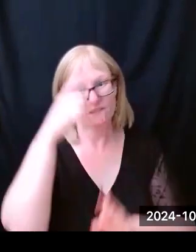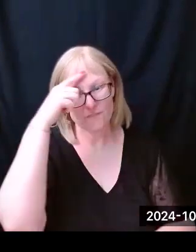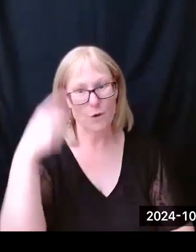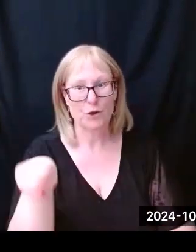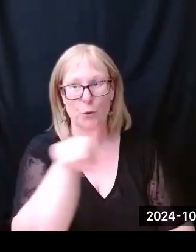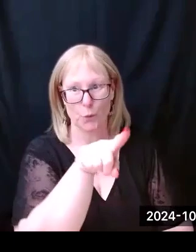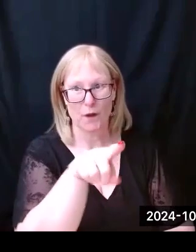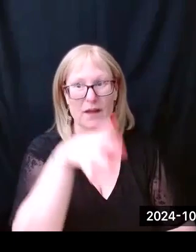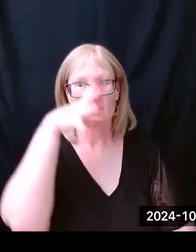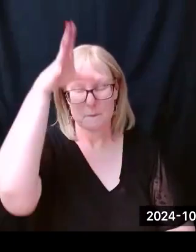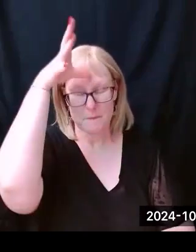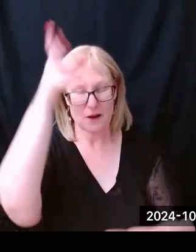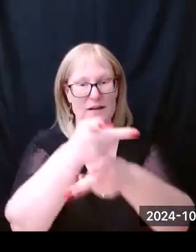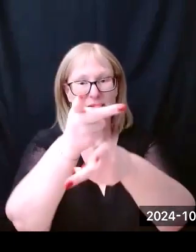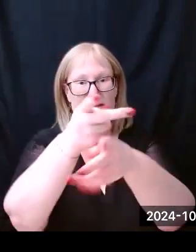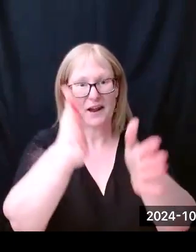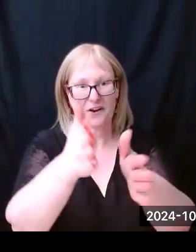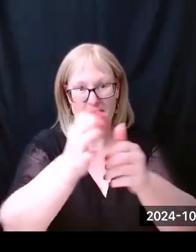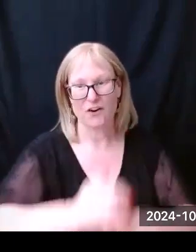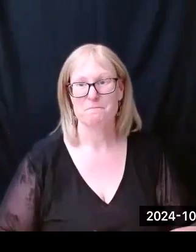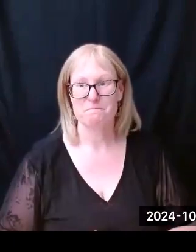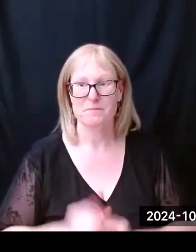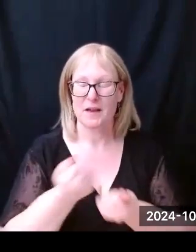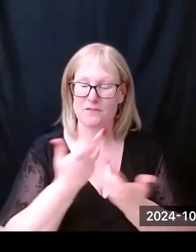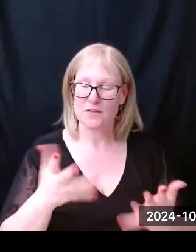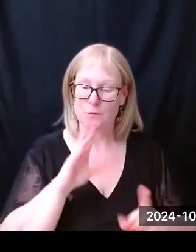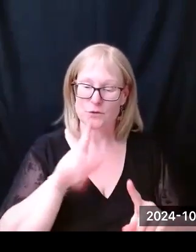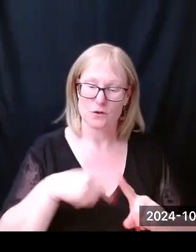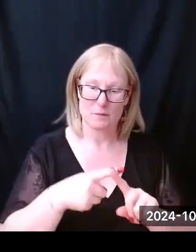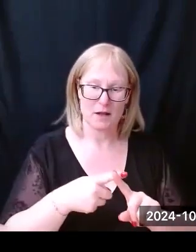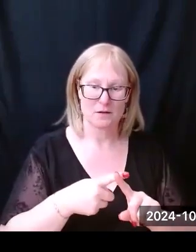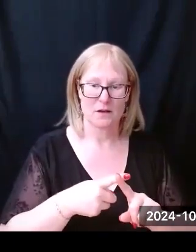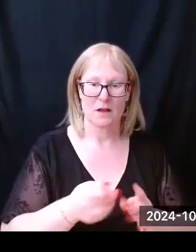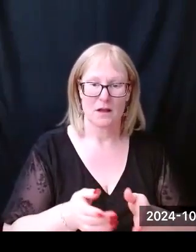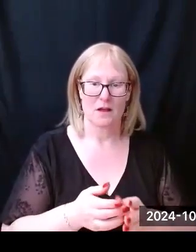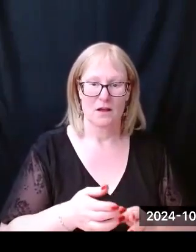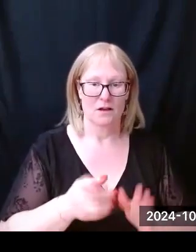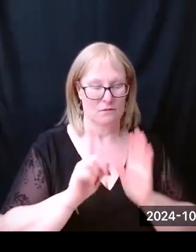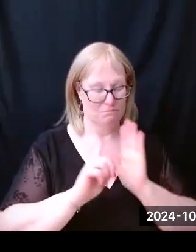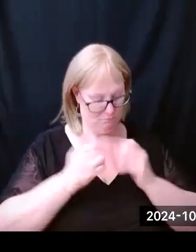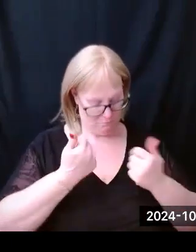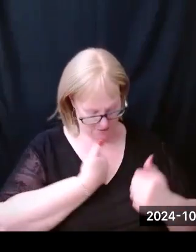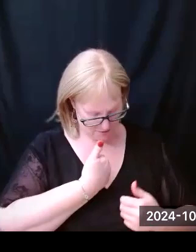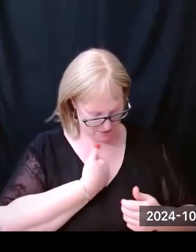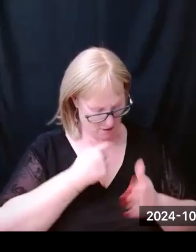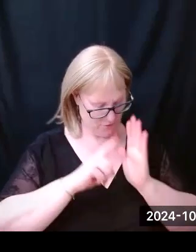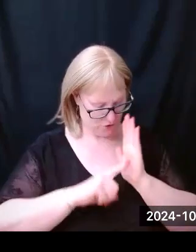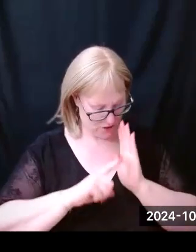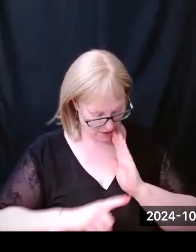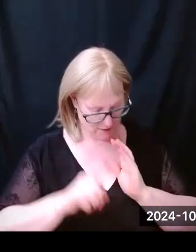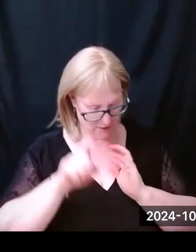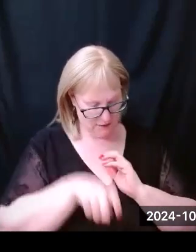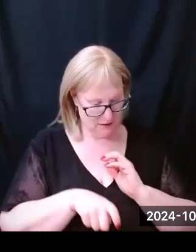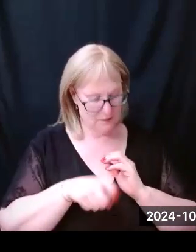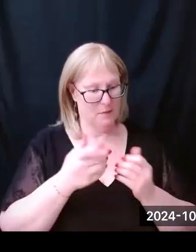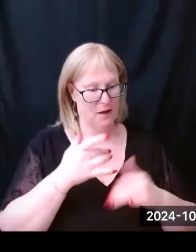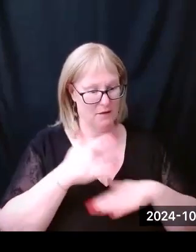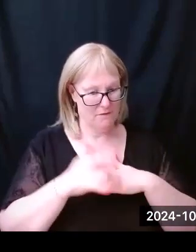All the things that we've talked about. Check in with yourself. Right. We have to be available and present to be helpful,